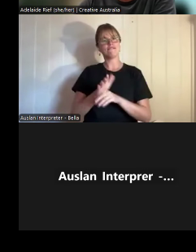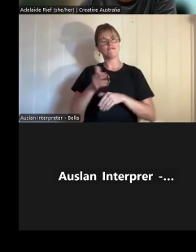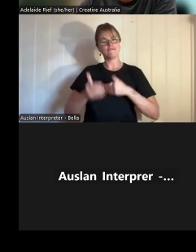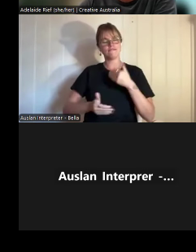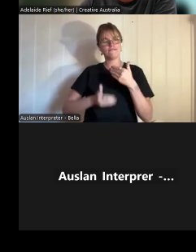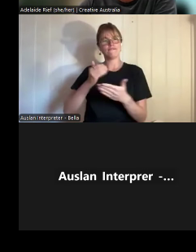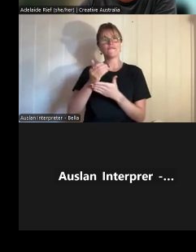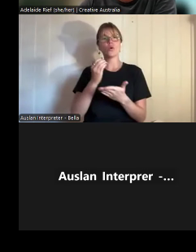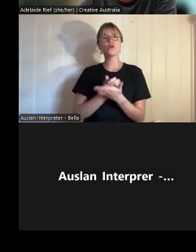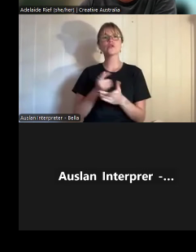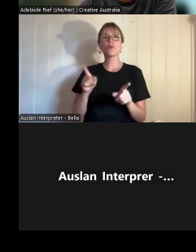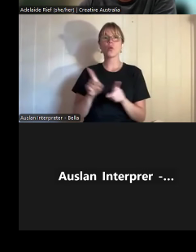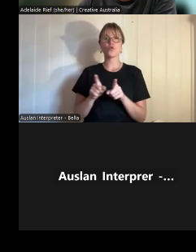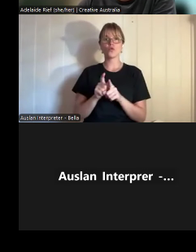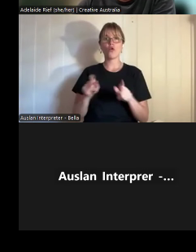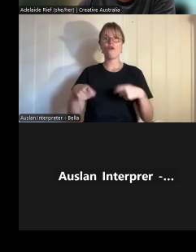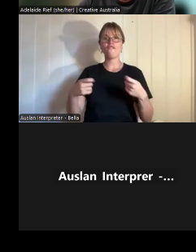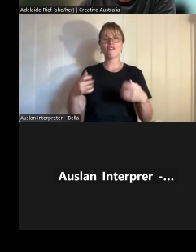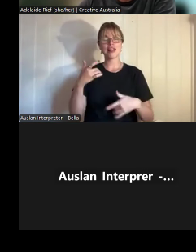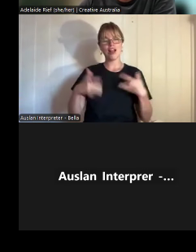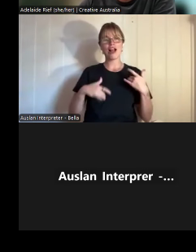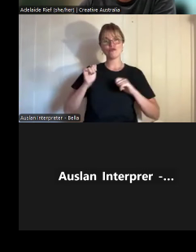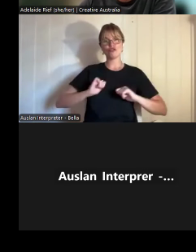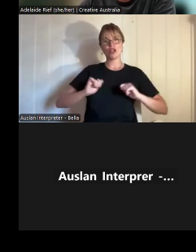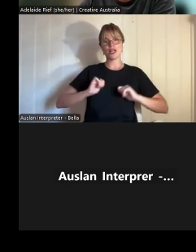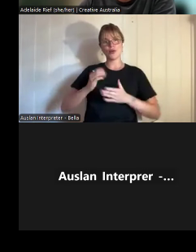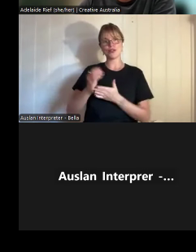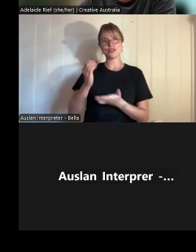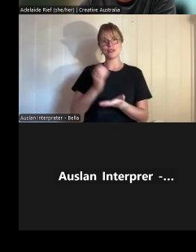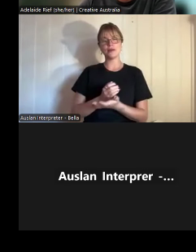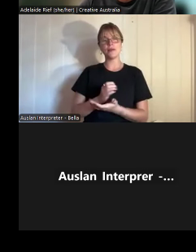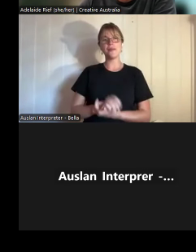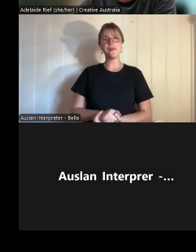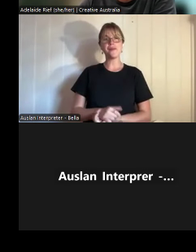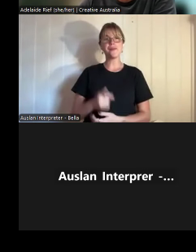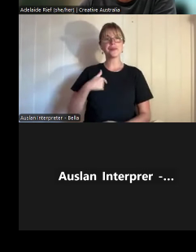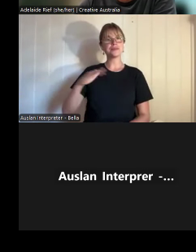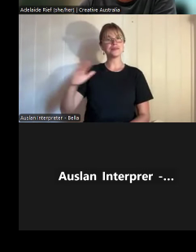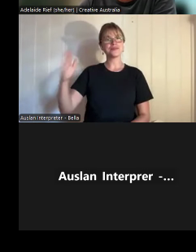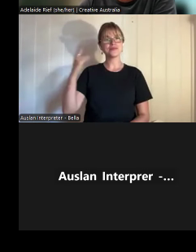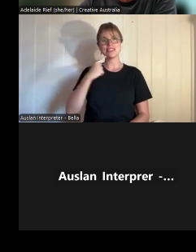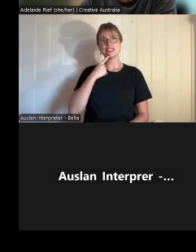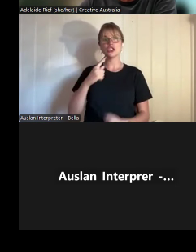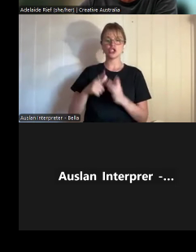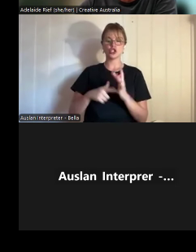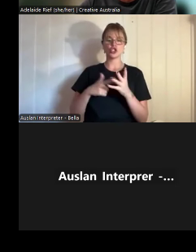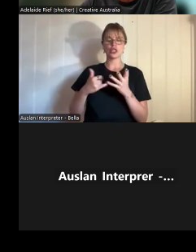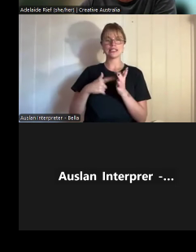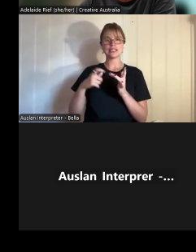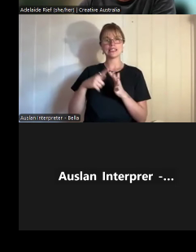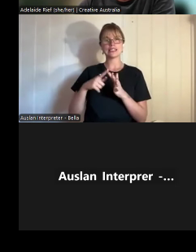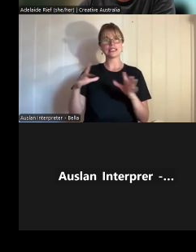well as live training courses. As I said before, Justice Connect's Not for profit Law offer